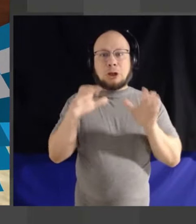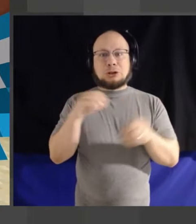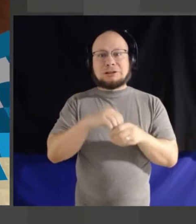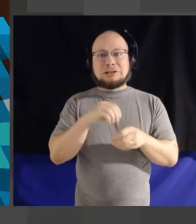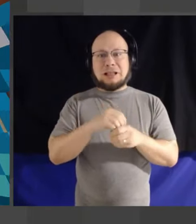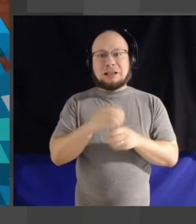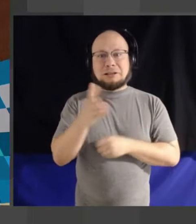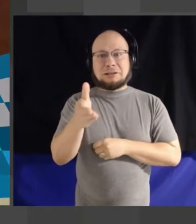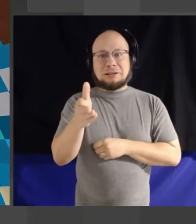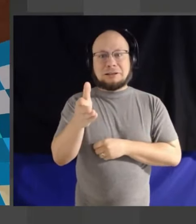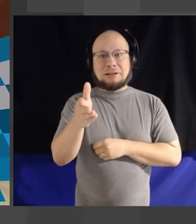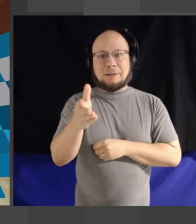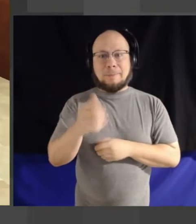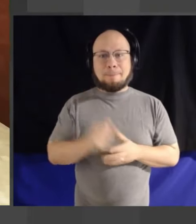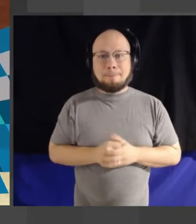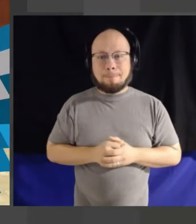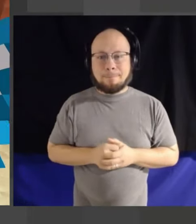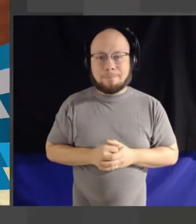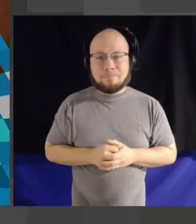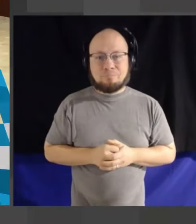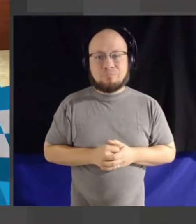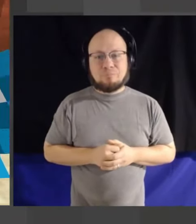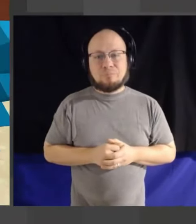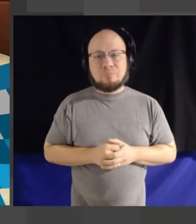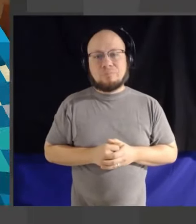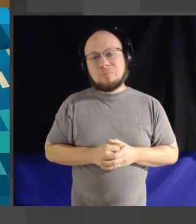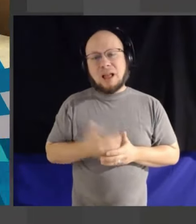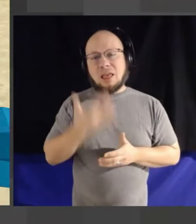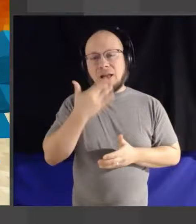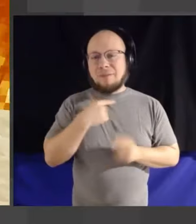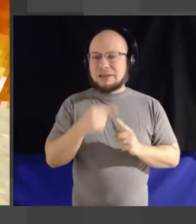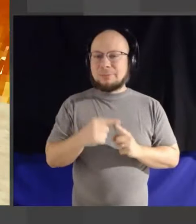OBVIOUSLY WE FOUND SOME CREEPY MONSTERS INSIDE.